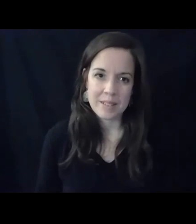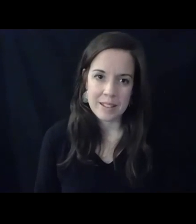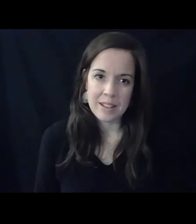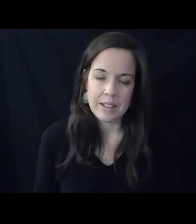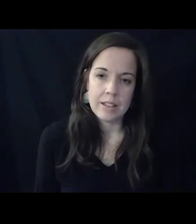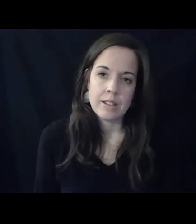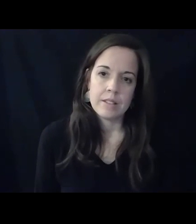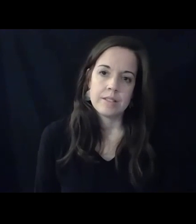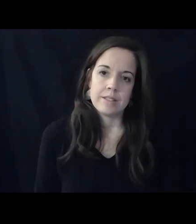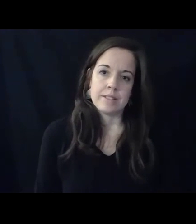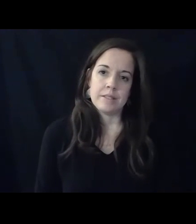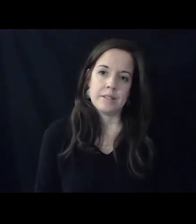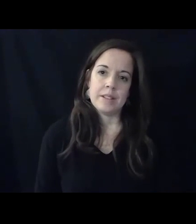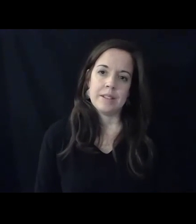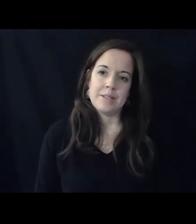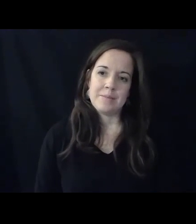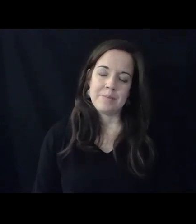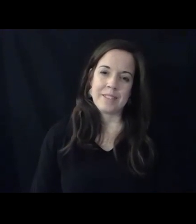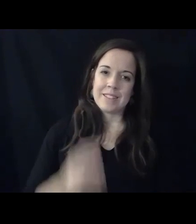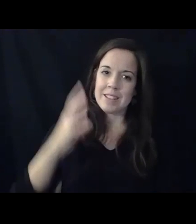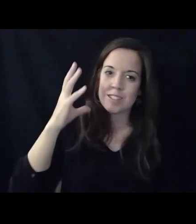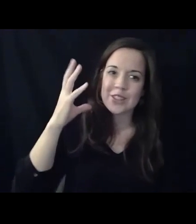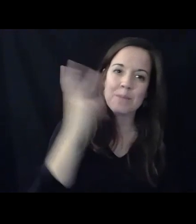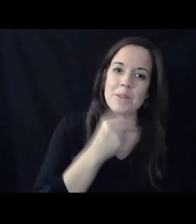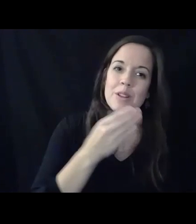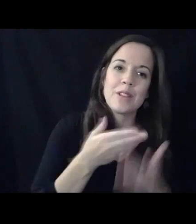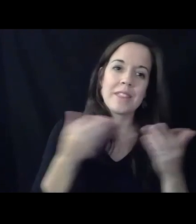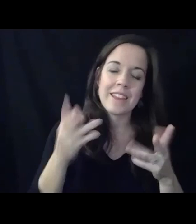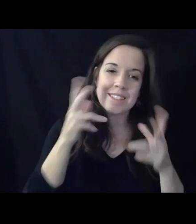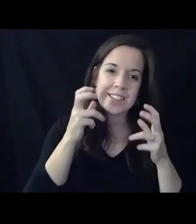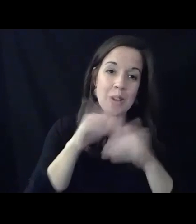It’s just such a gorgeous thing to hear all of these voices in concert with one another.